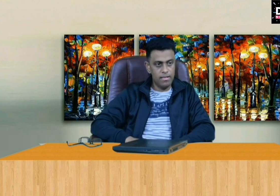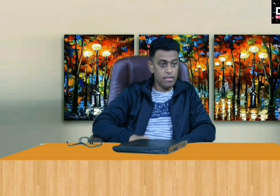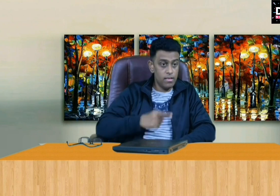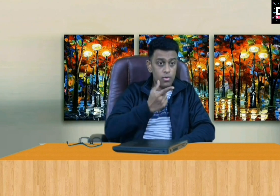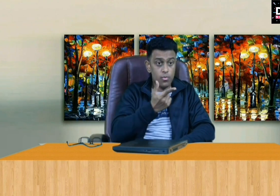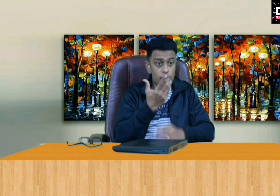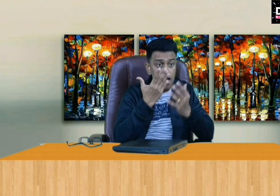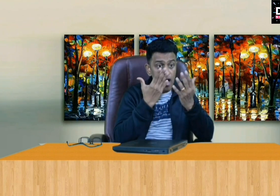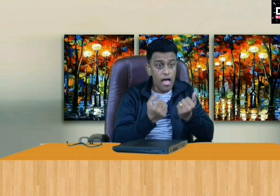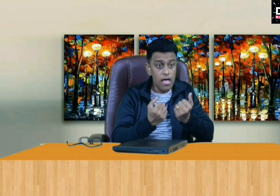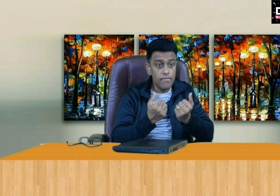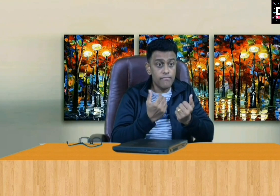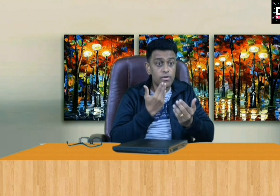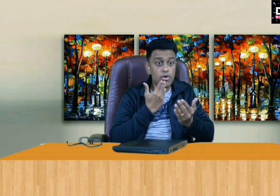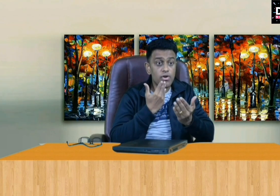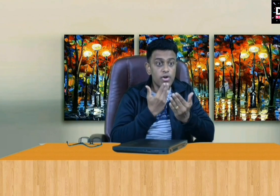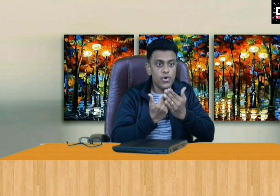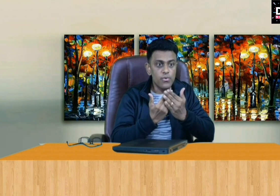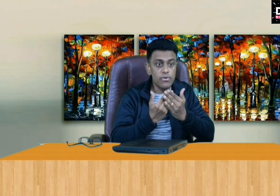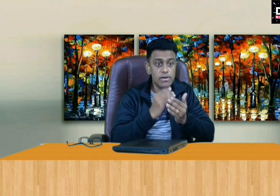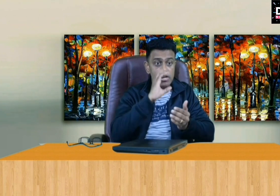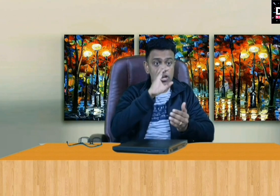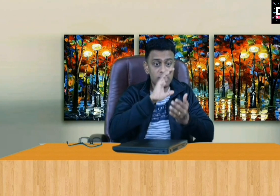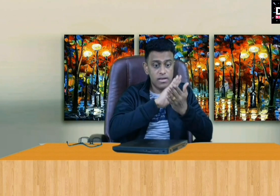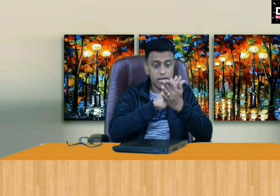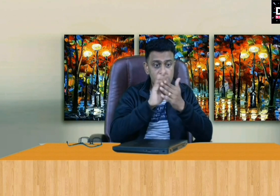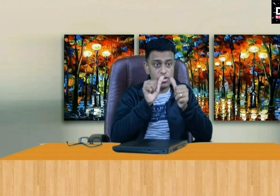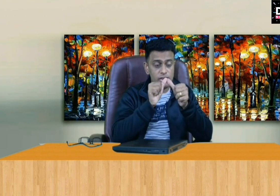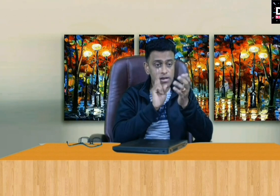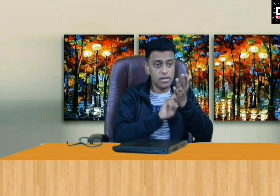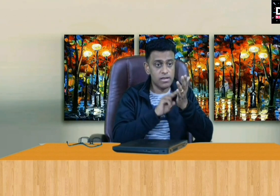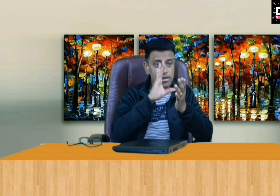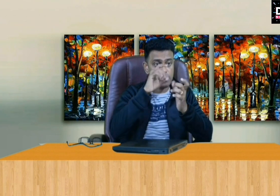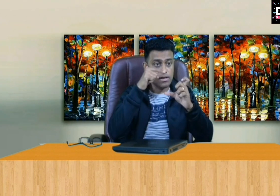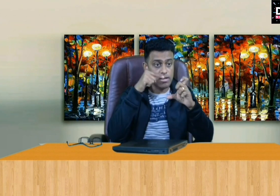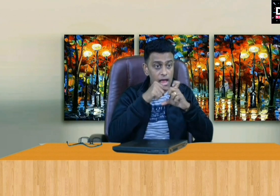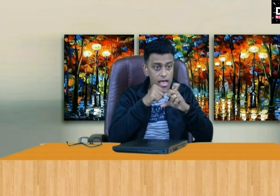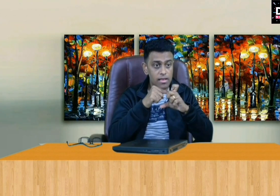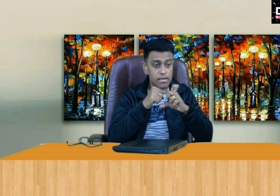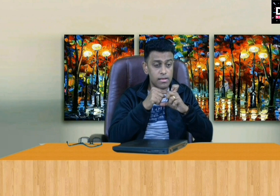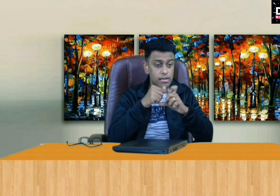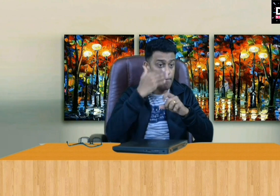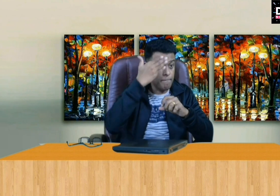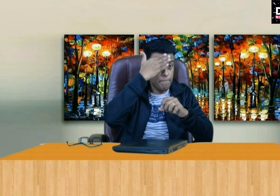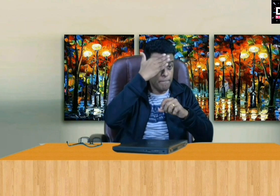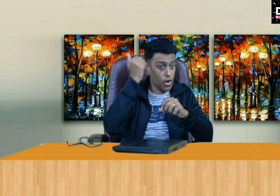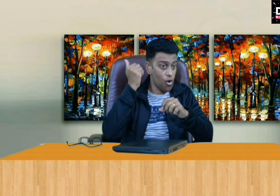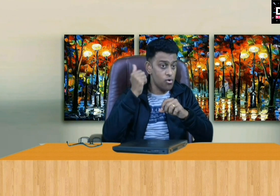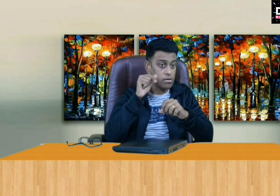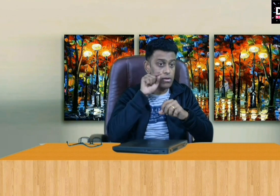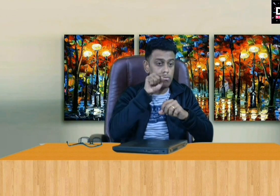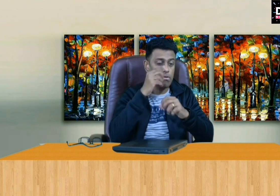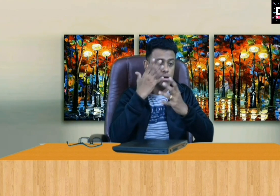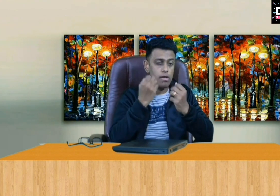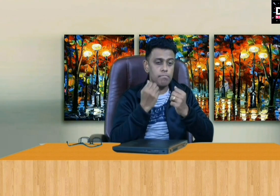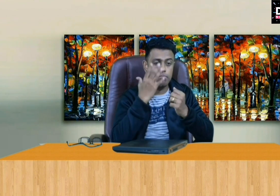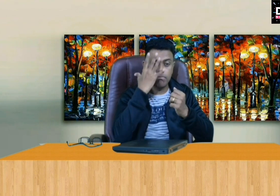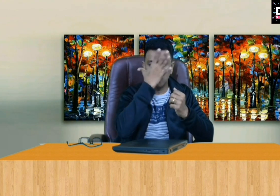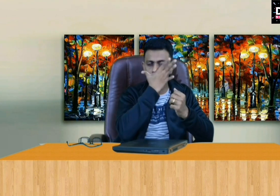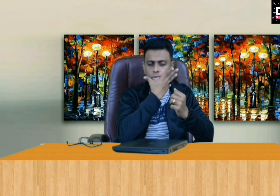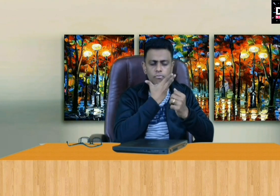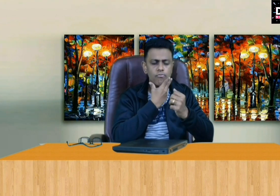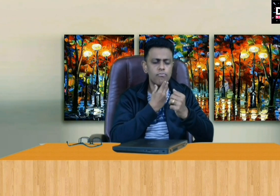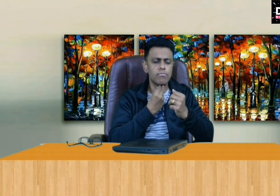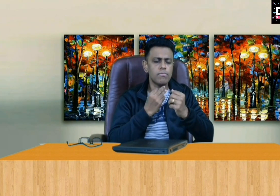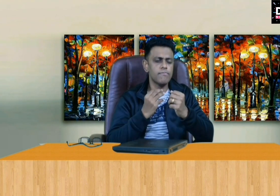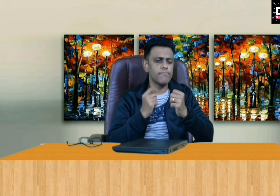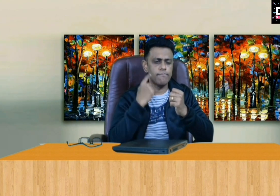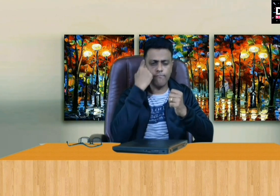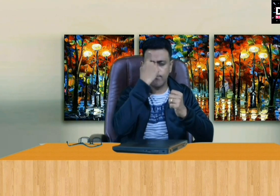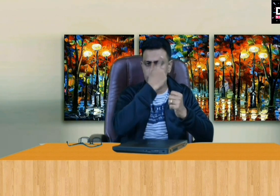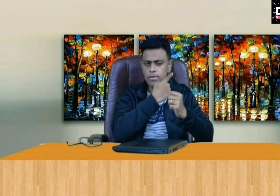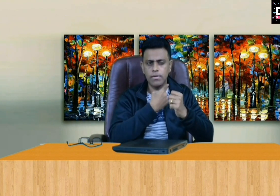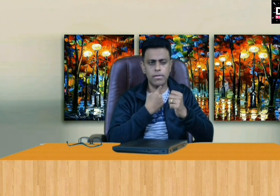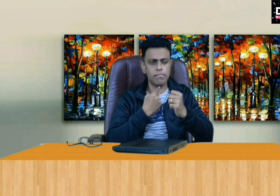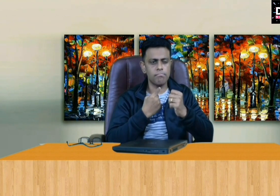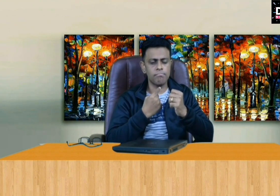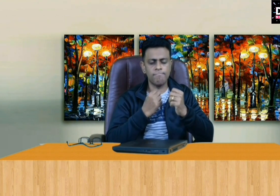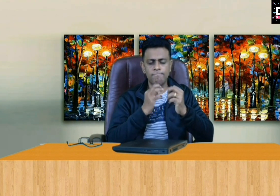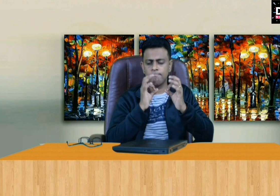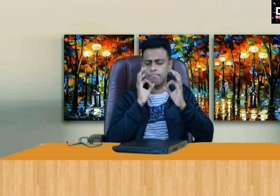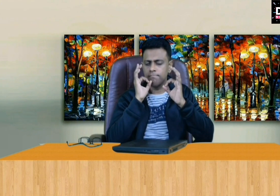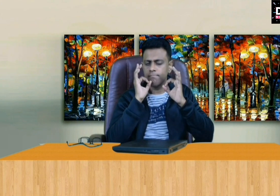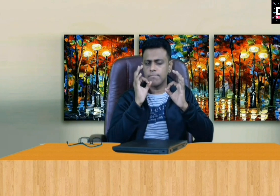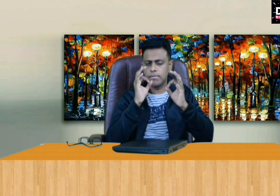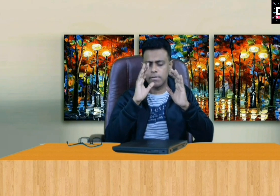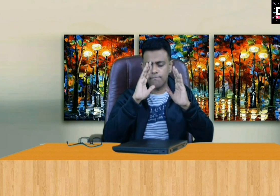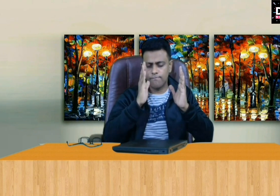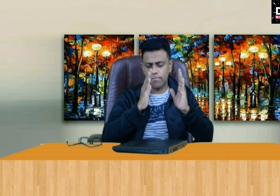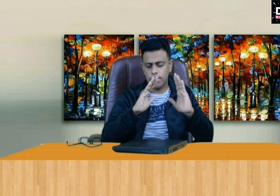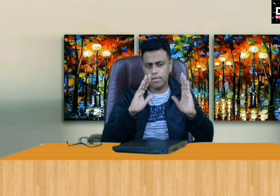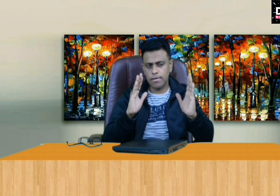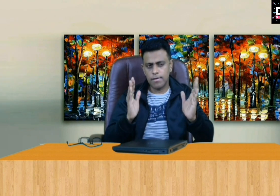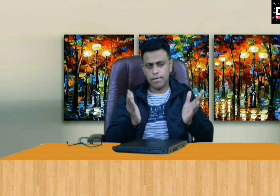You have good chance because you have beautiful look, good figure